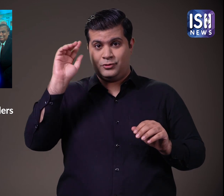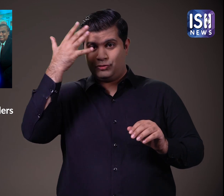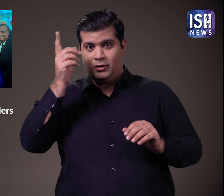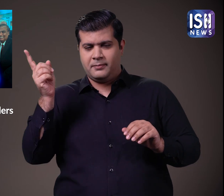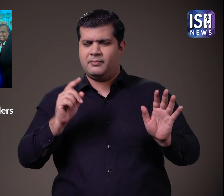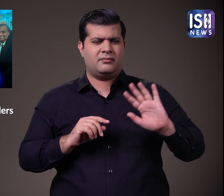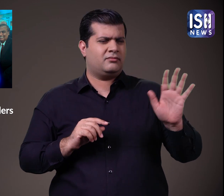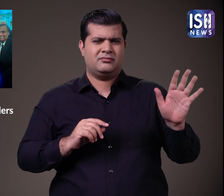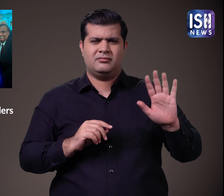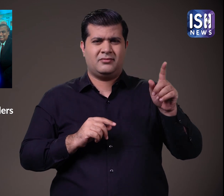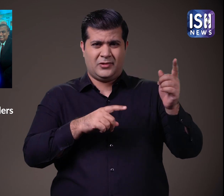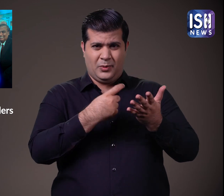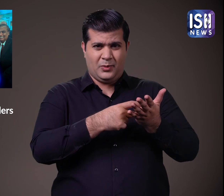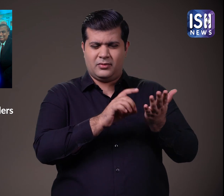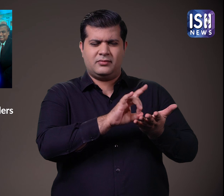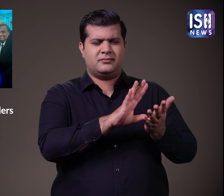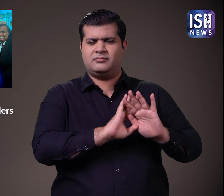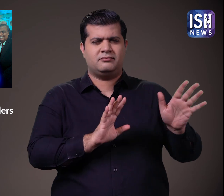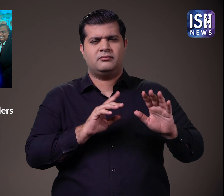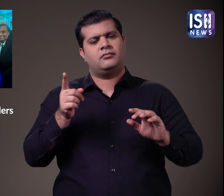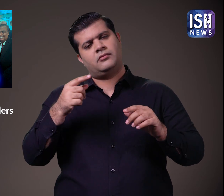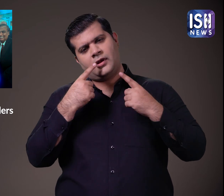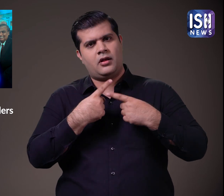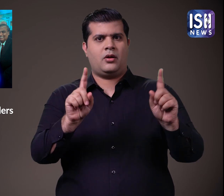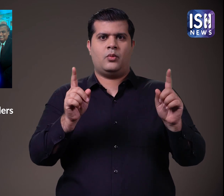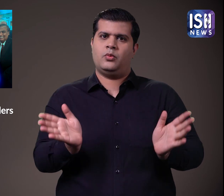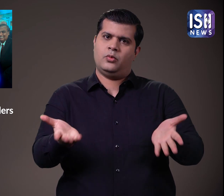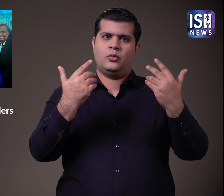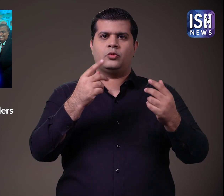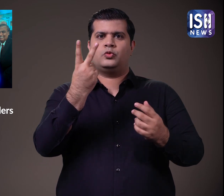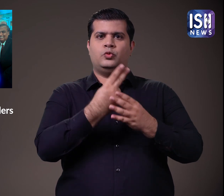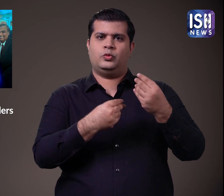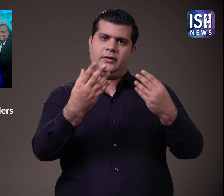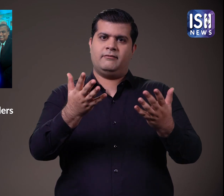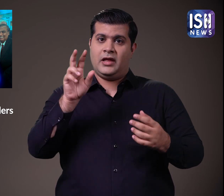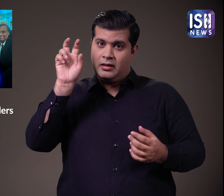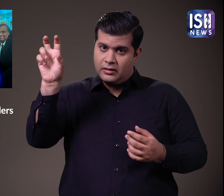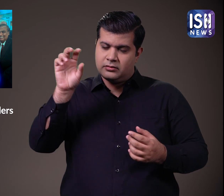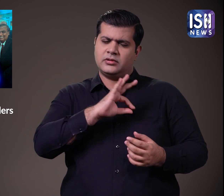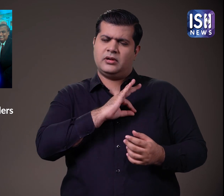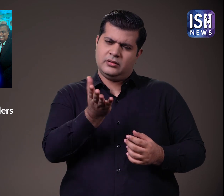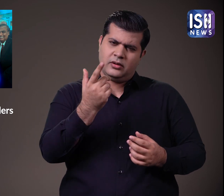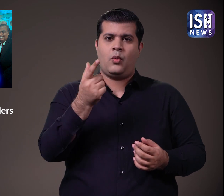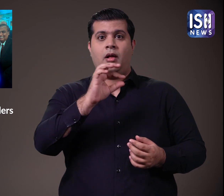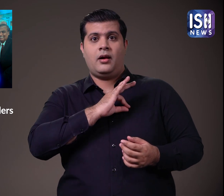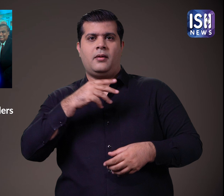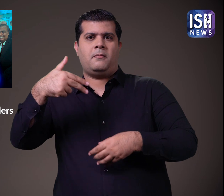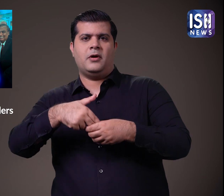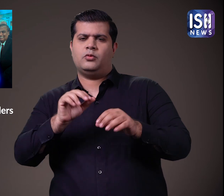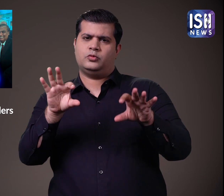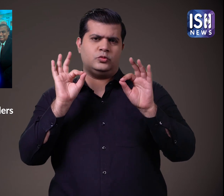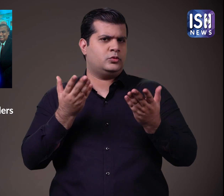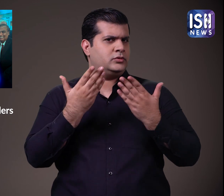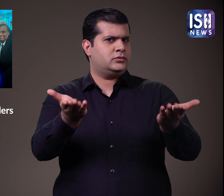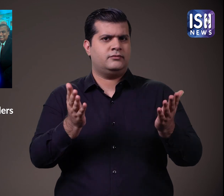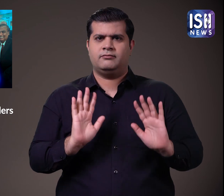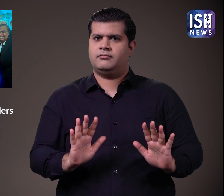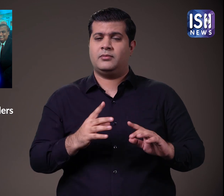However, Trump overturned the rule and gave the option to people to choose between fuel and EV.